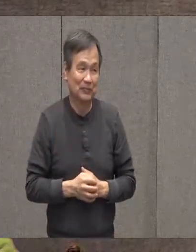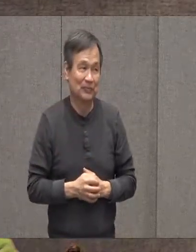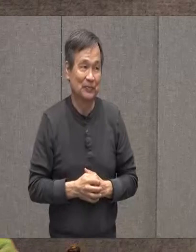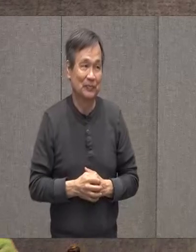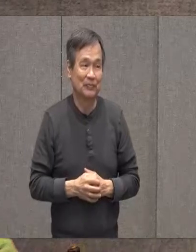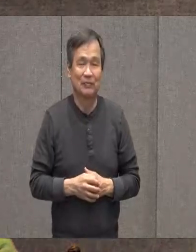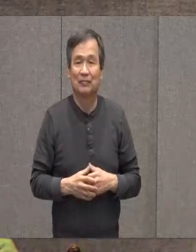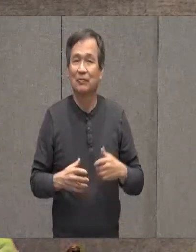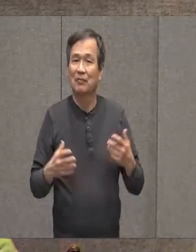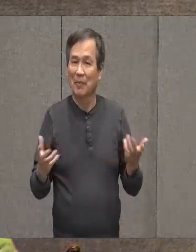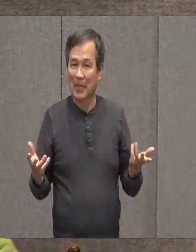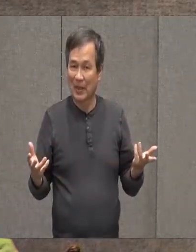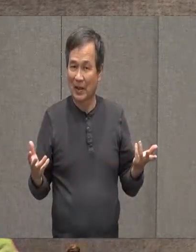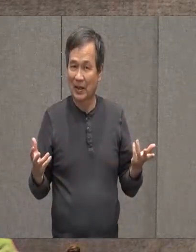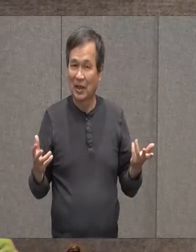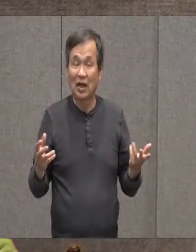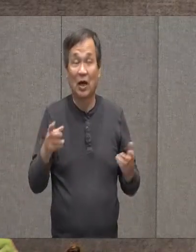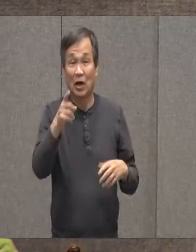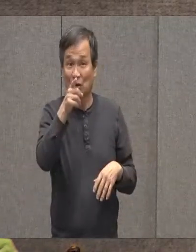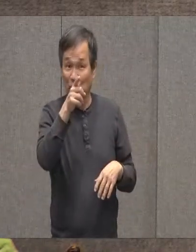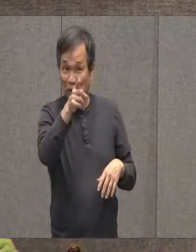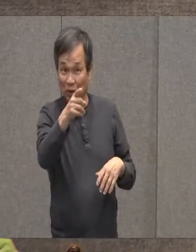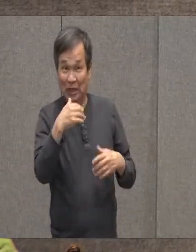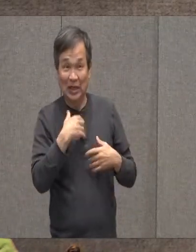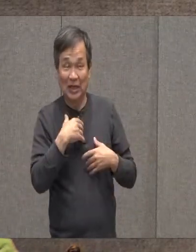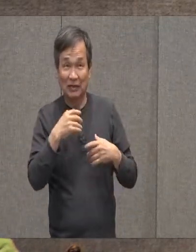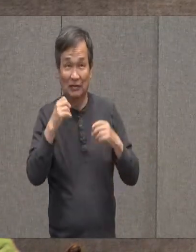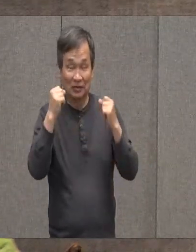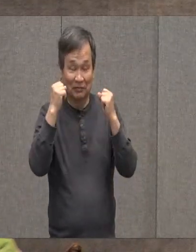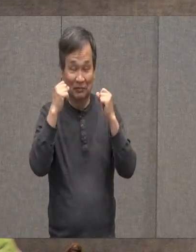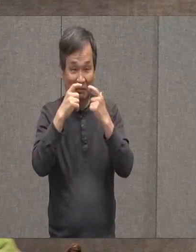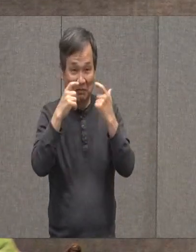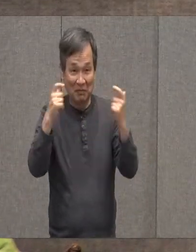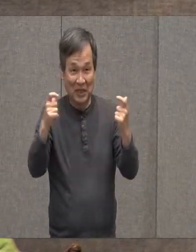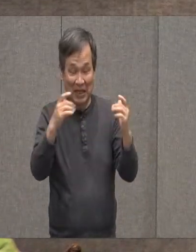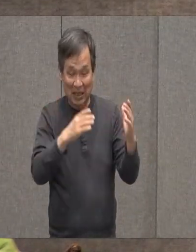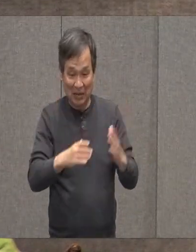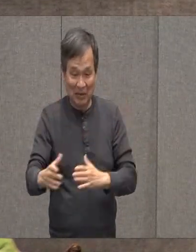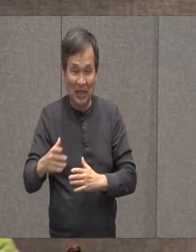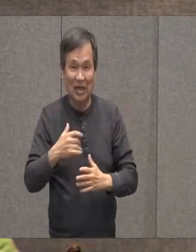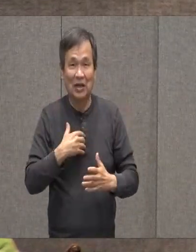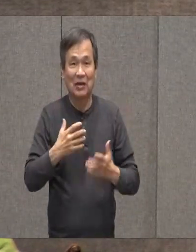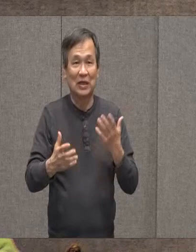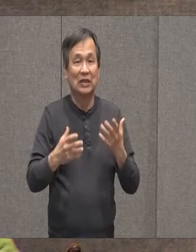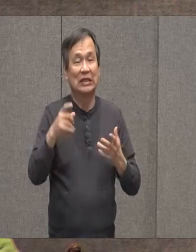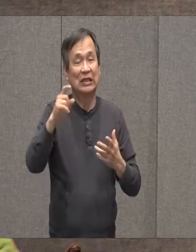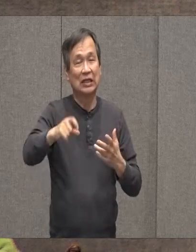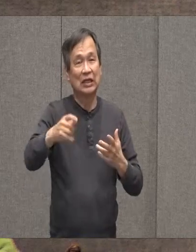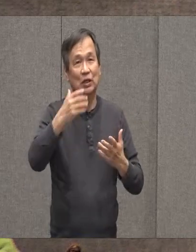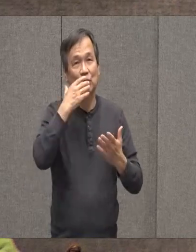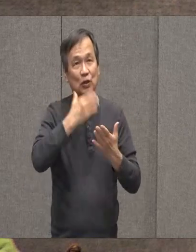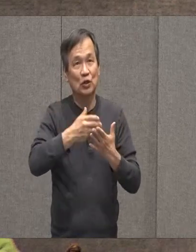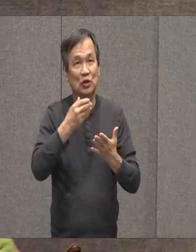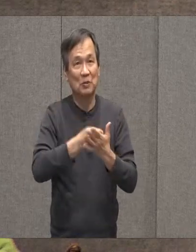If you have some very expensive plans you may have to take on a really tough job that pays well so you can pay back that loan.